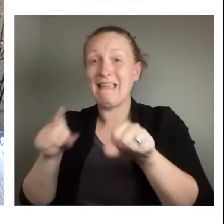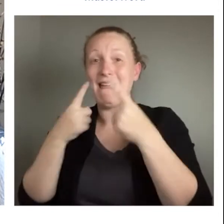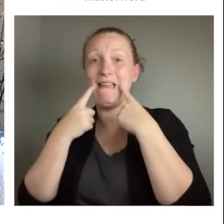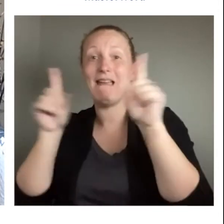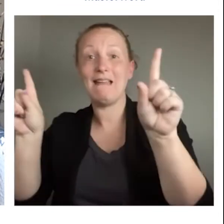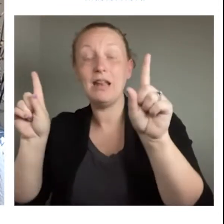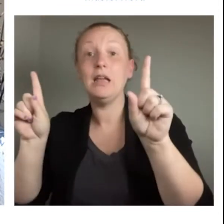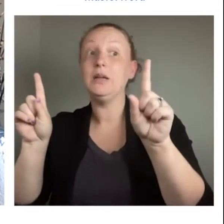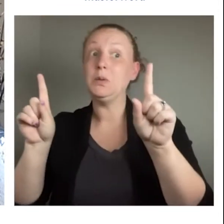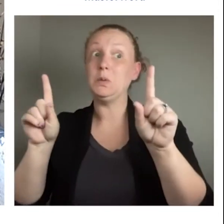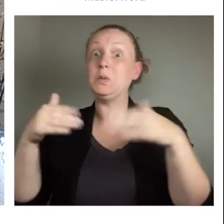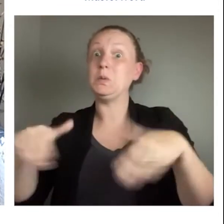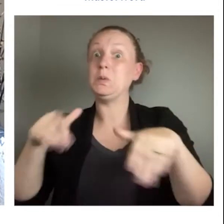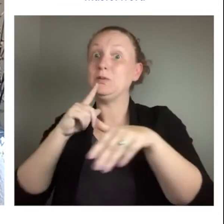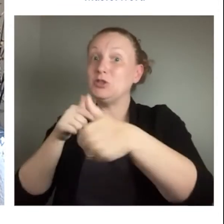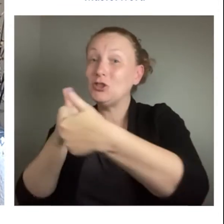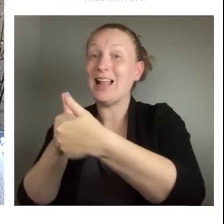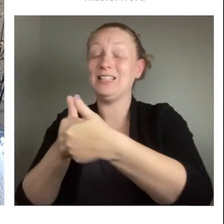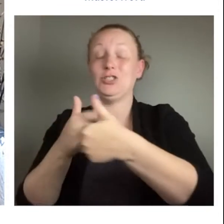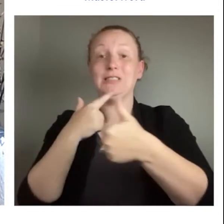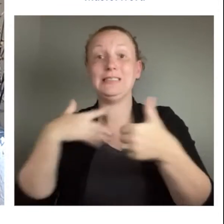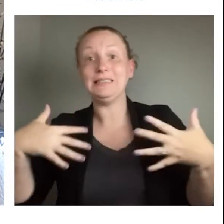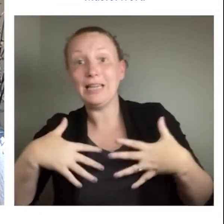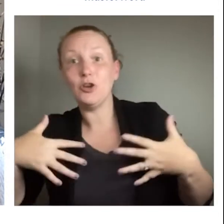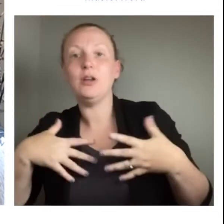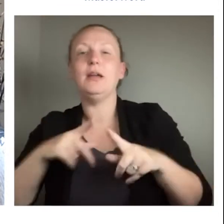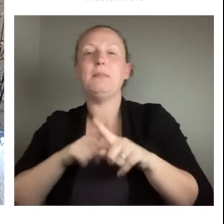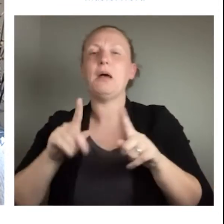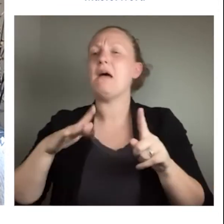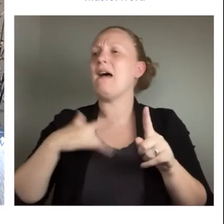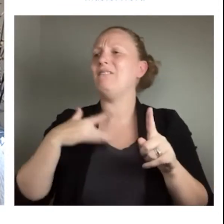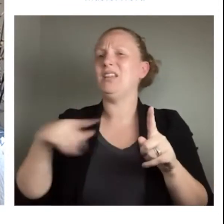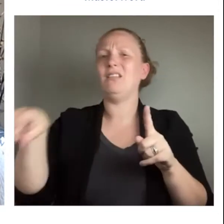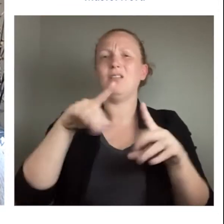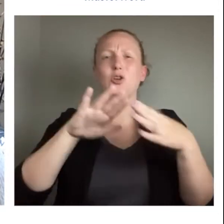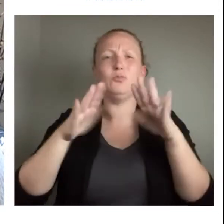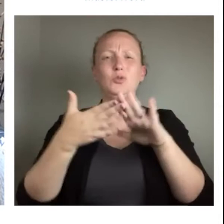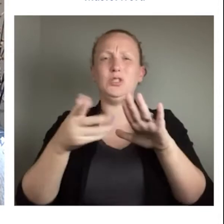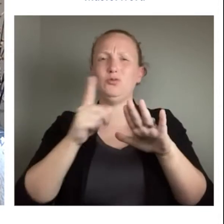but I feel that we had a lot of support from from the community and the stakeholders at, also.